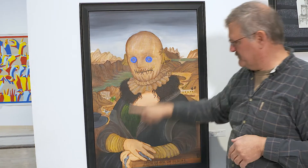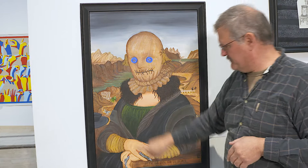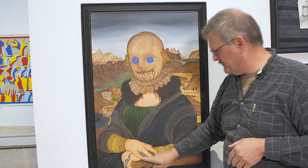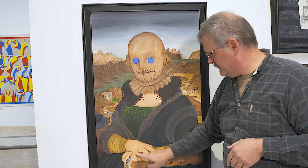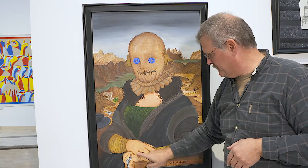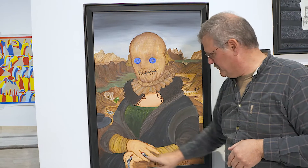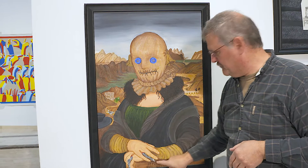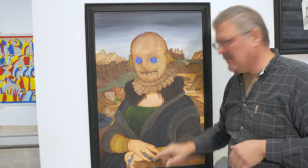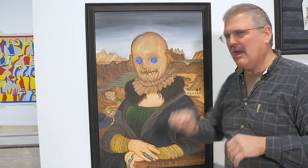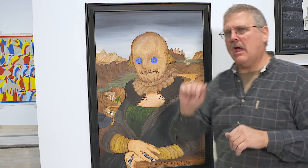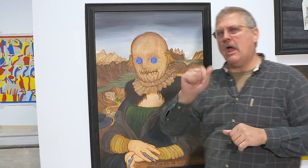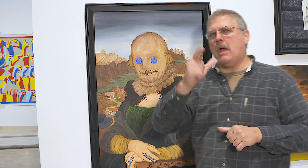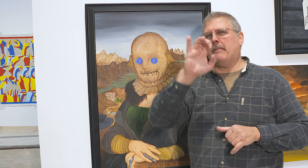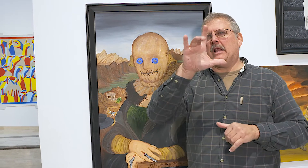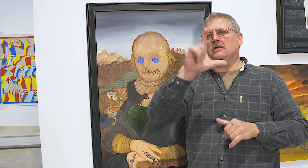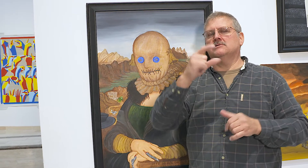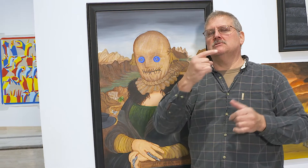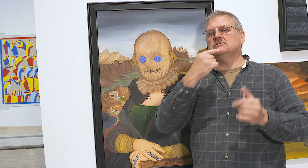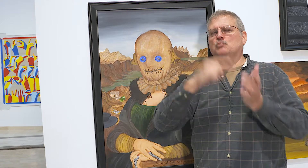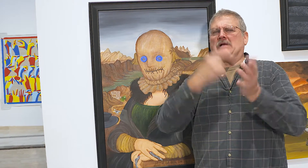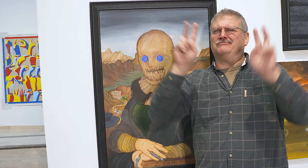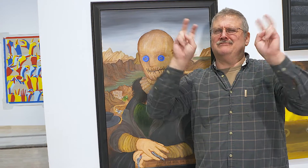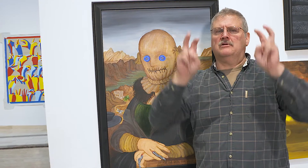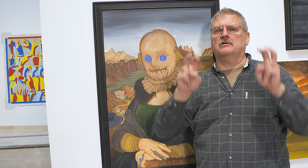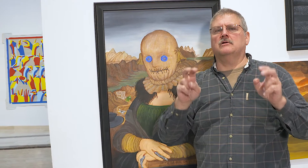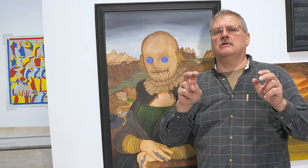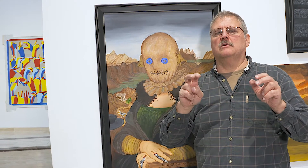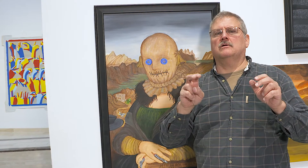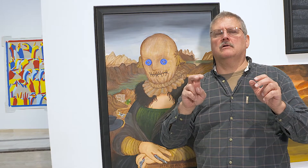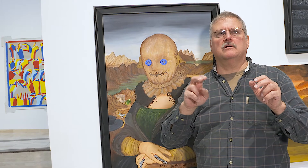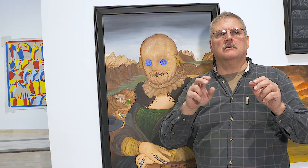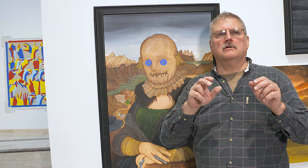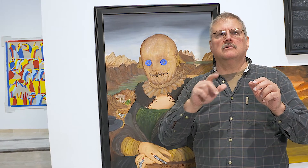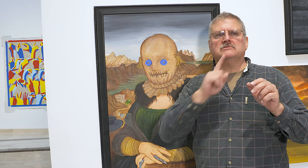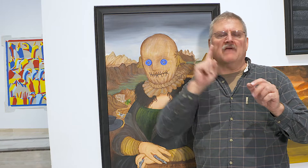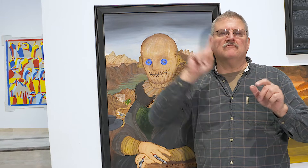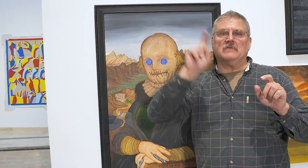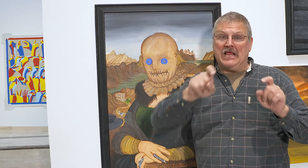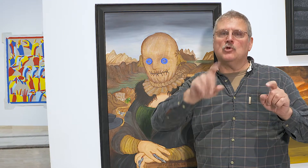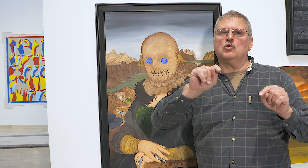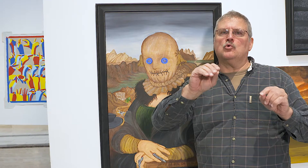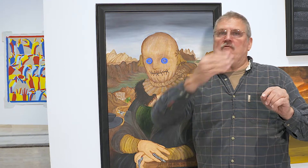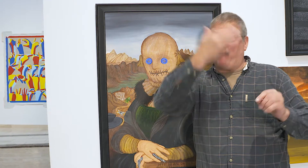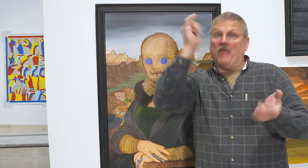The mechanical finger again represents A.G. Bell who once said, "The deaf need to forget